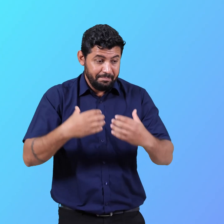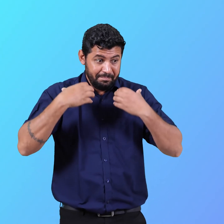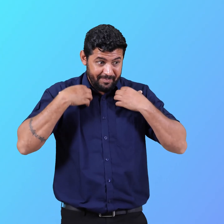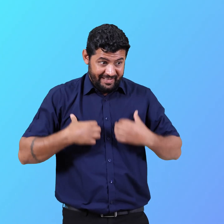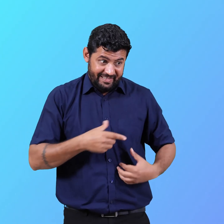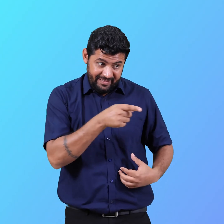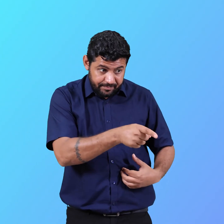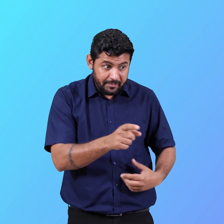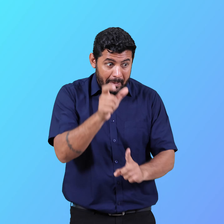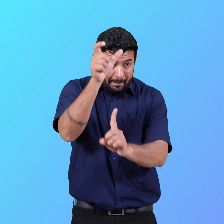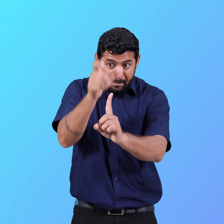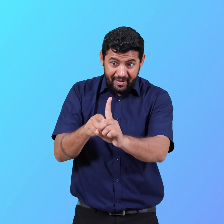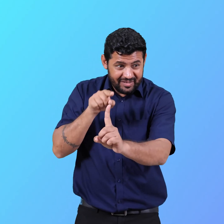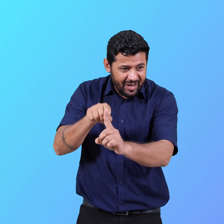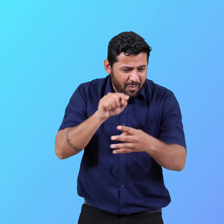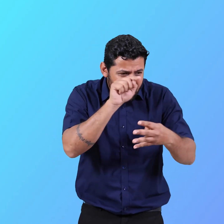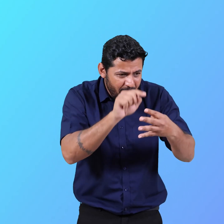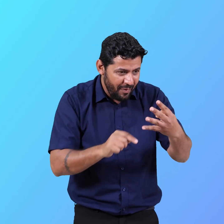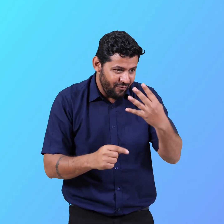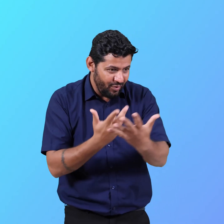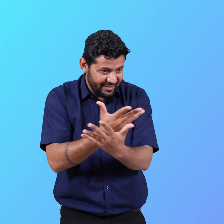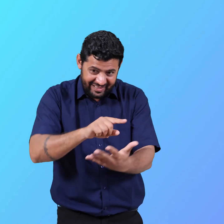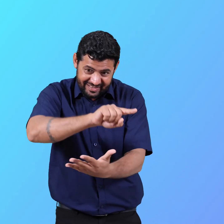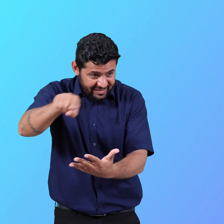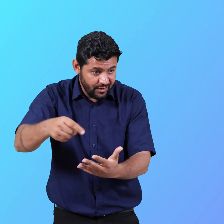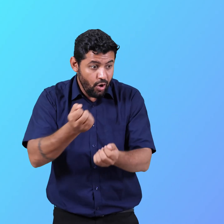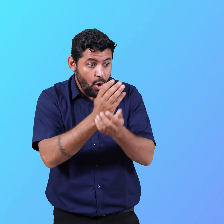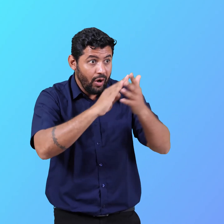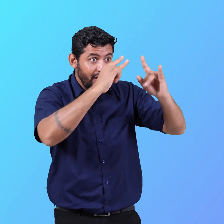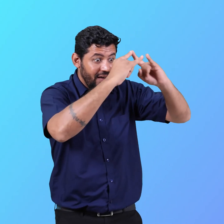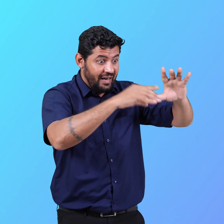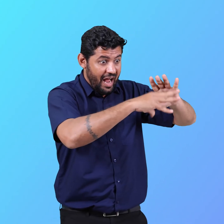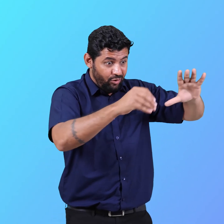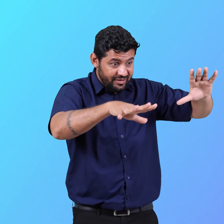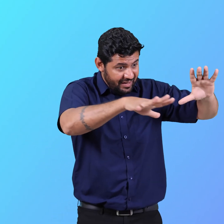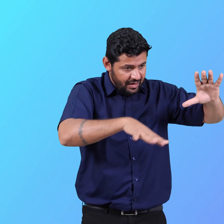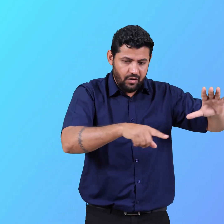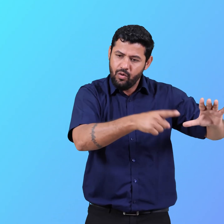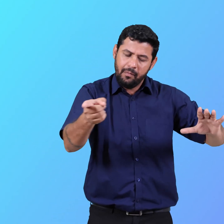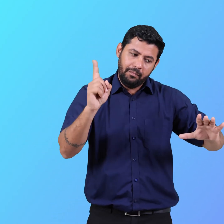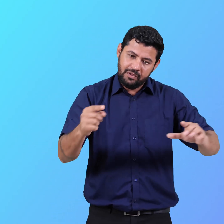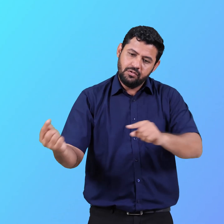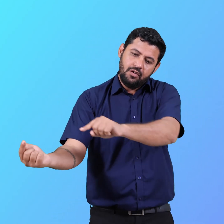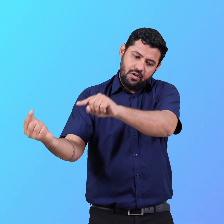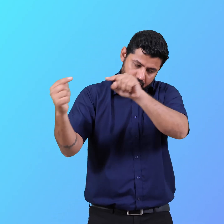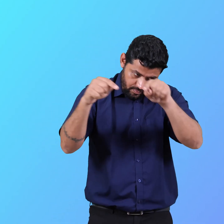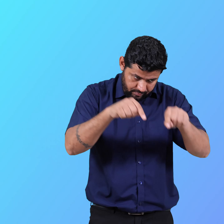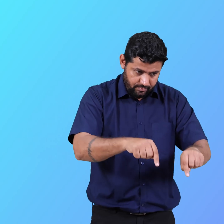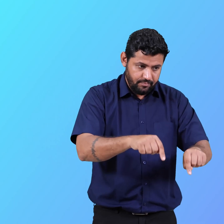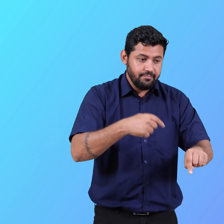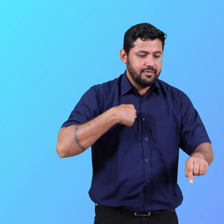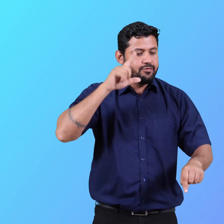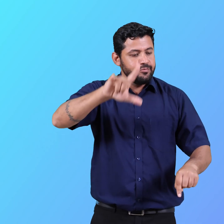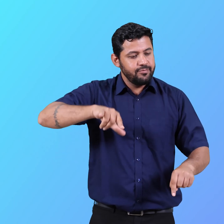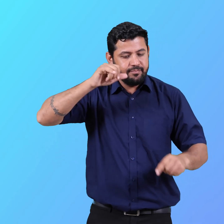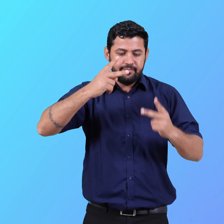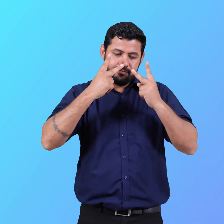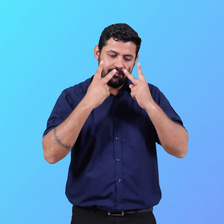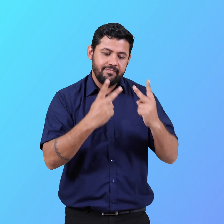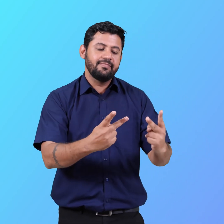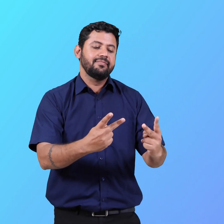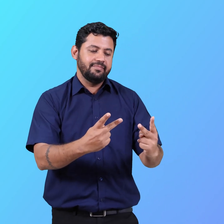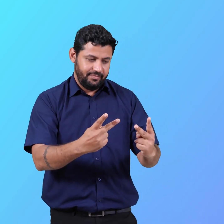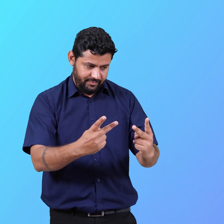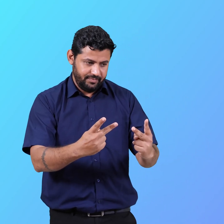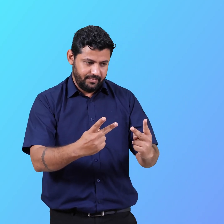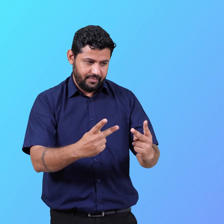The priest will bring that person and those sacrifices before the LORD at the entrance of the Meeting Tent.